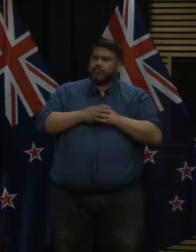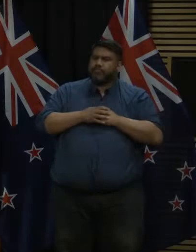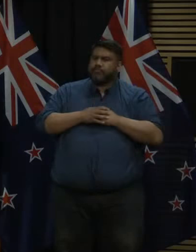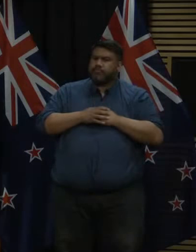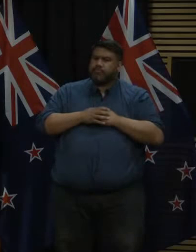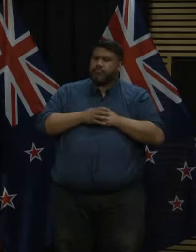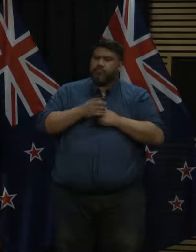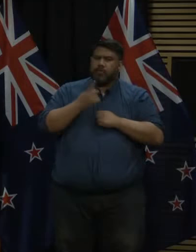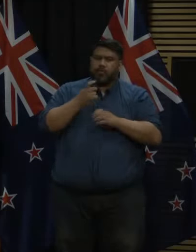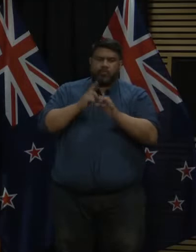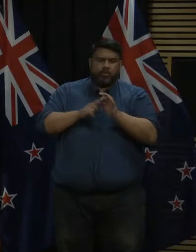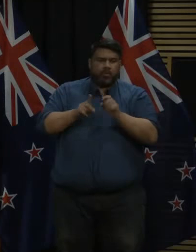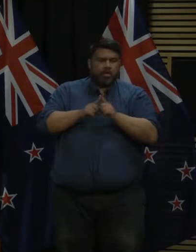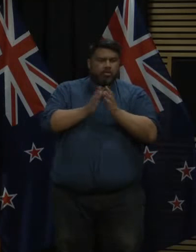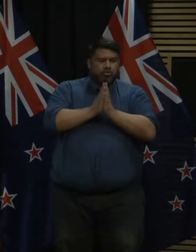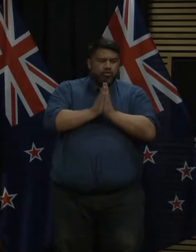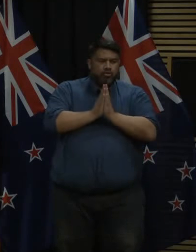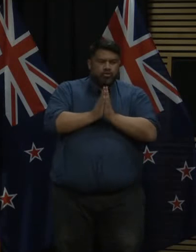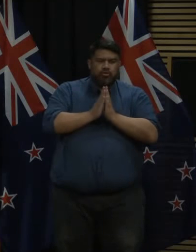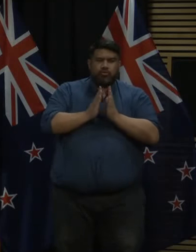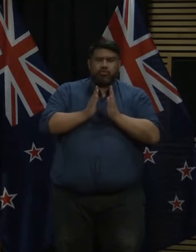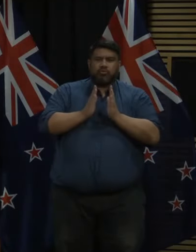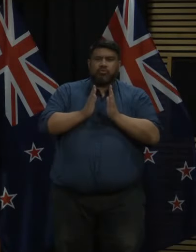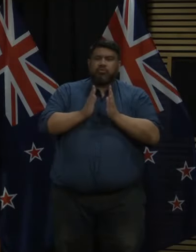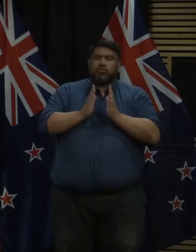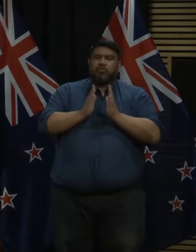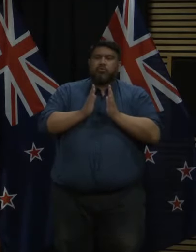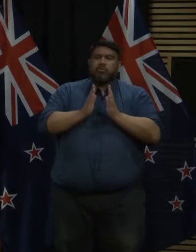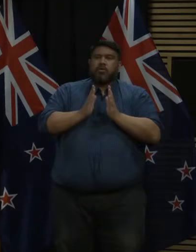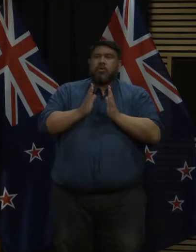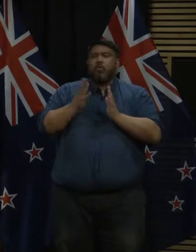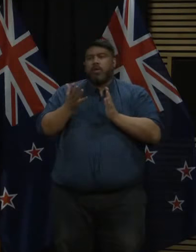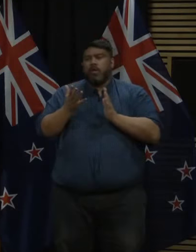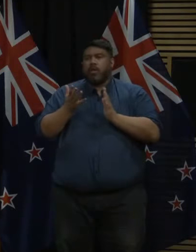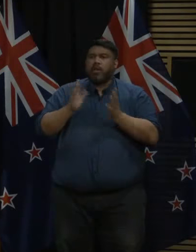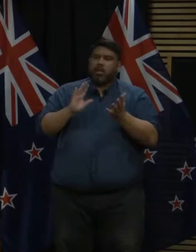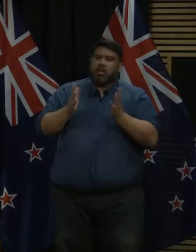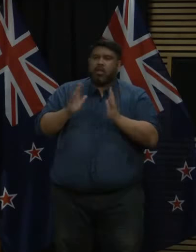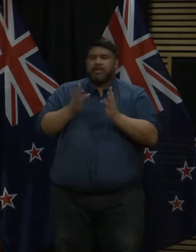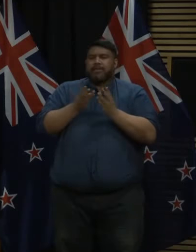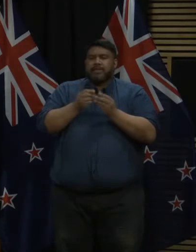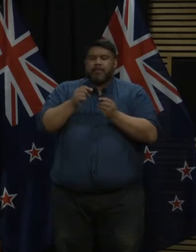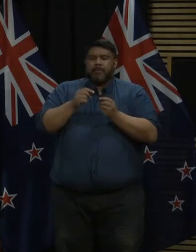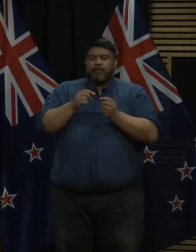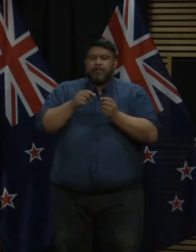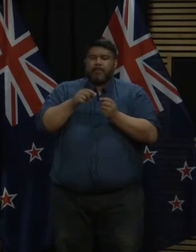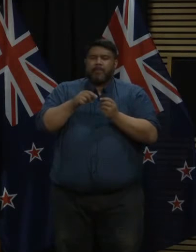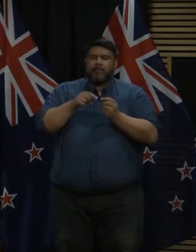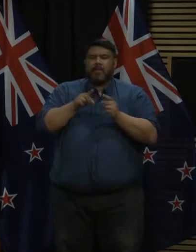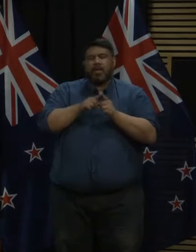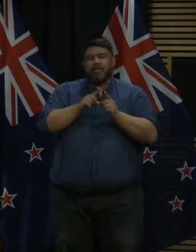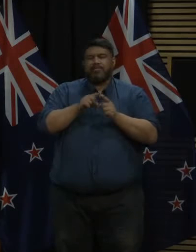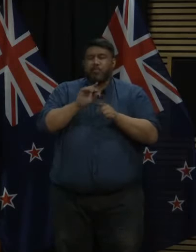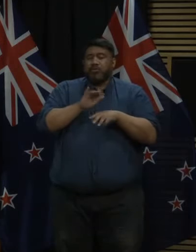Final decisions in those